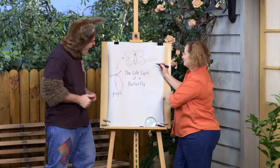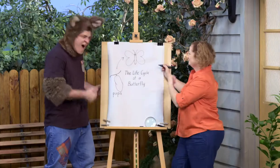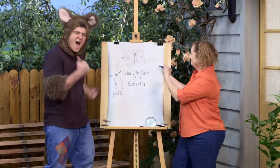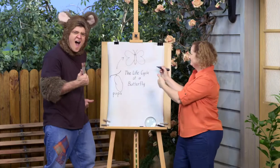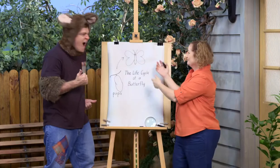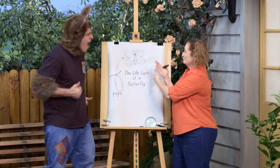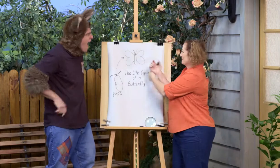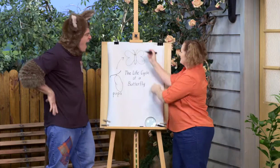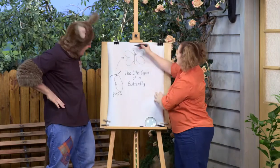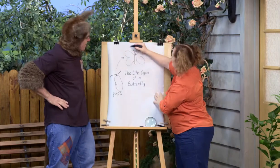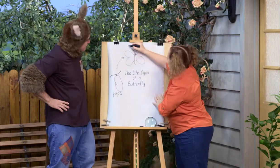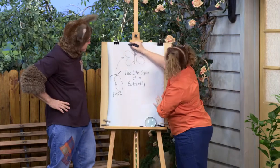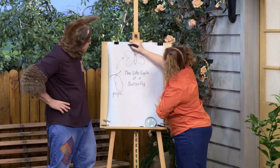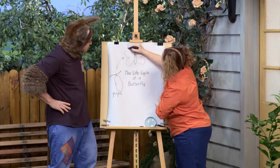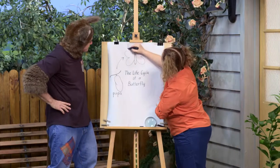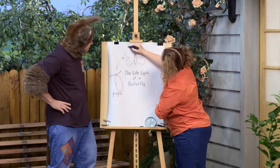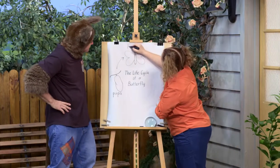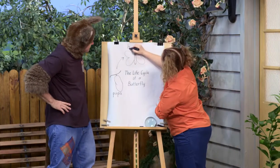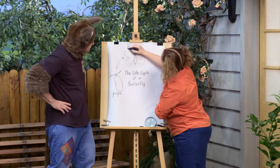Great. Butterfly.